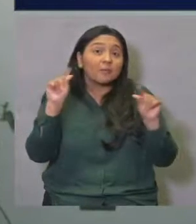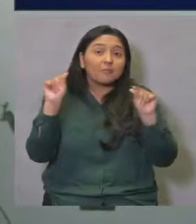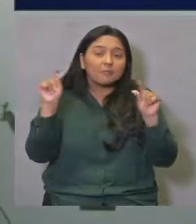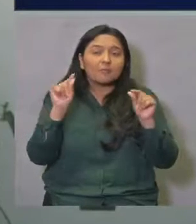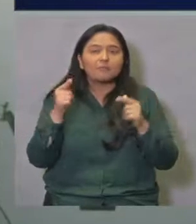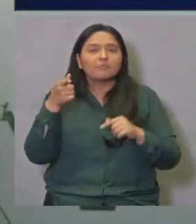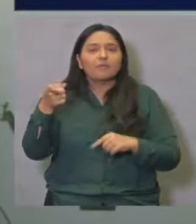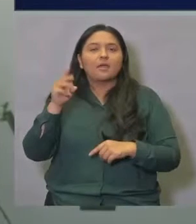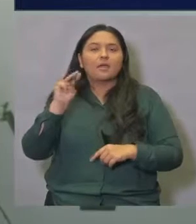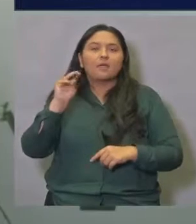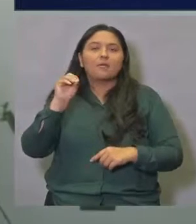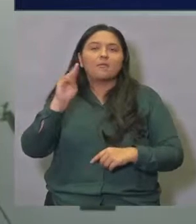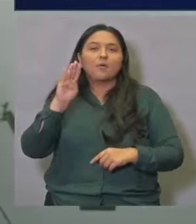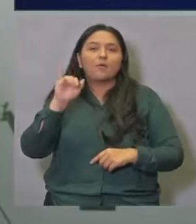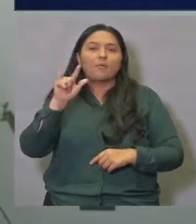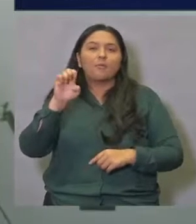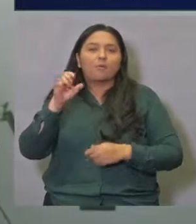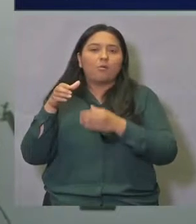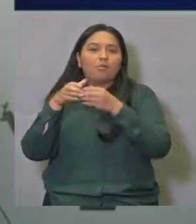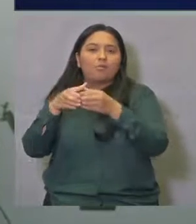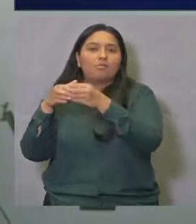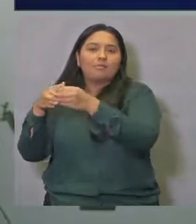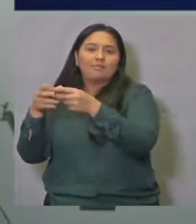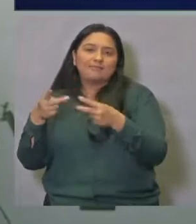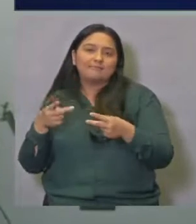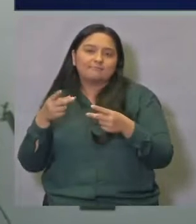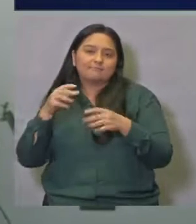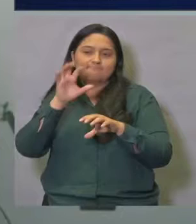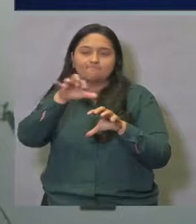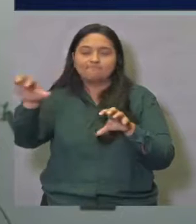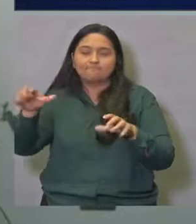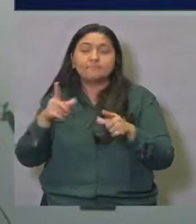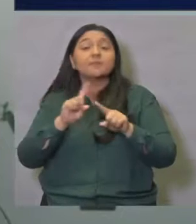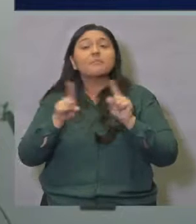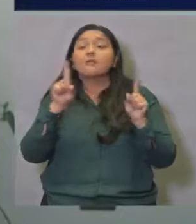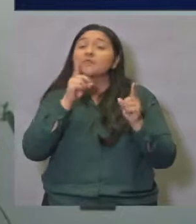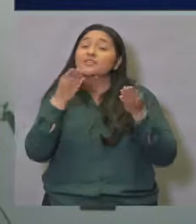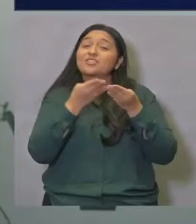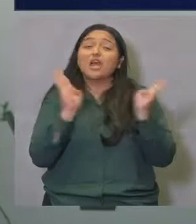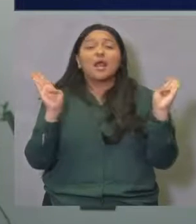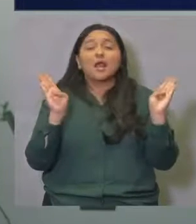HEARING.